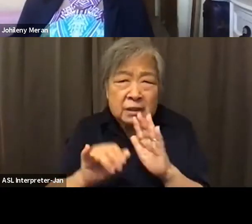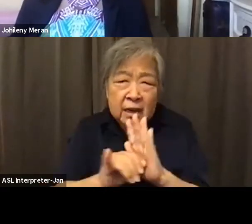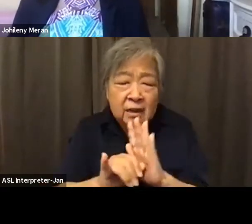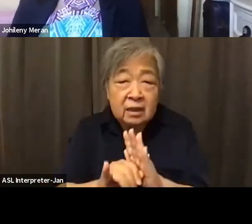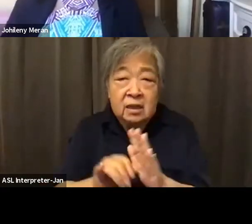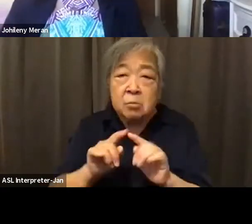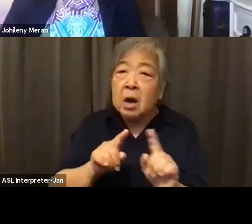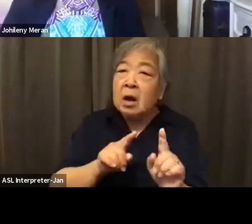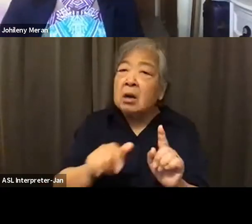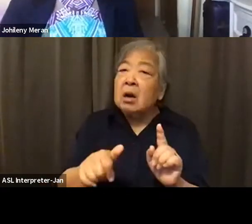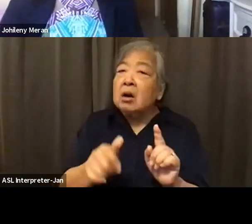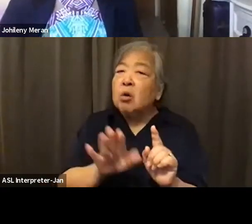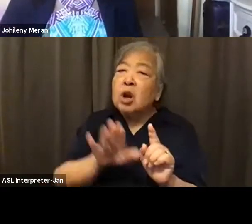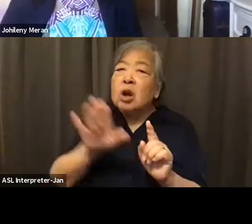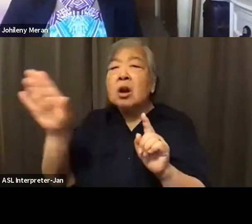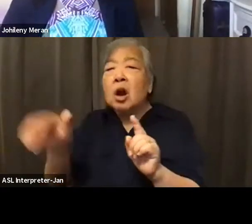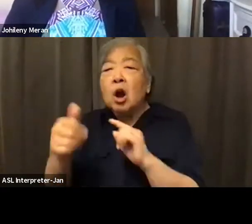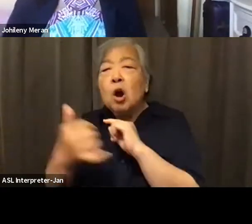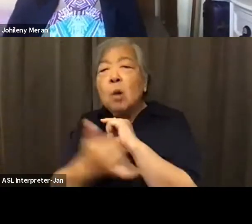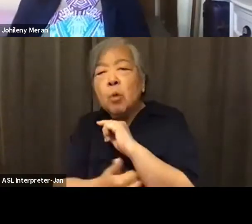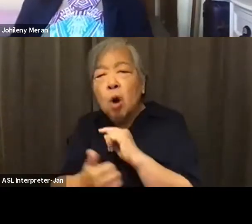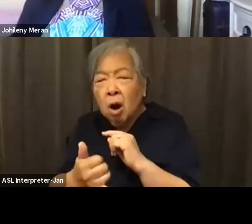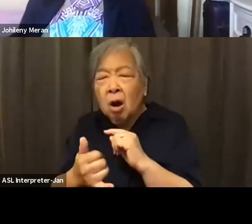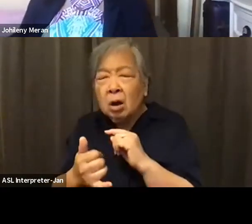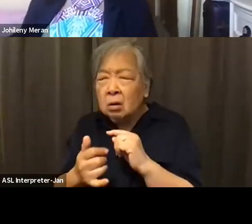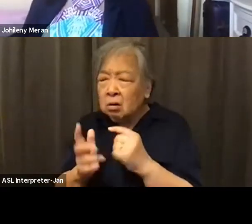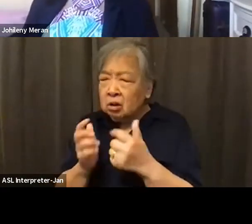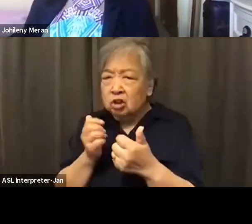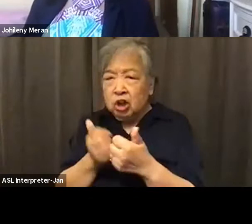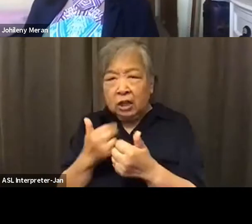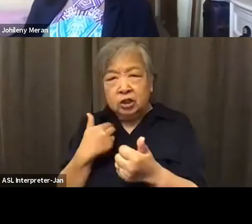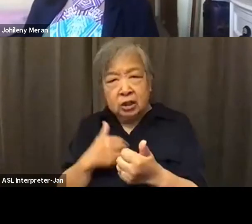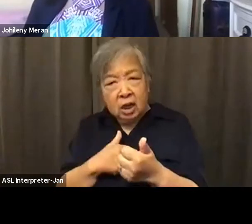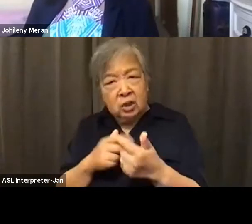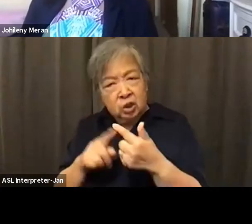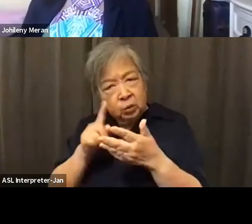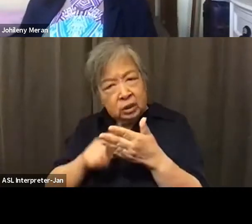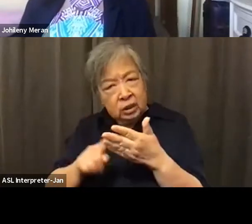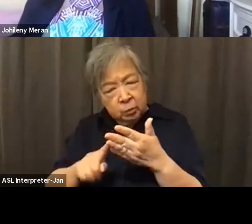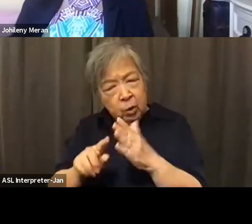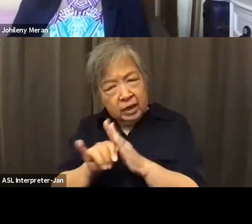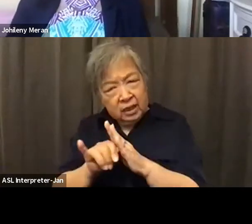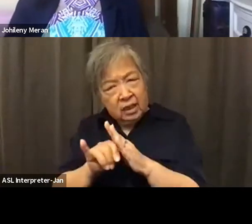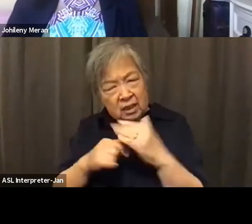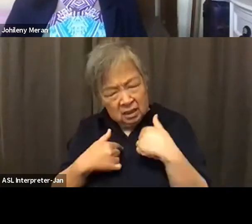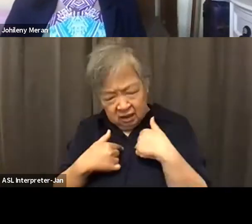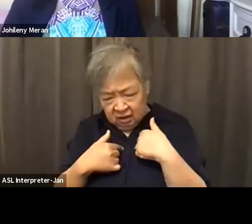about how it often challenges us to explore identity in new and sometimes surprising ways,